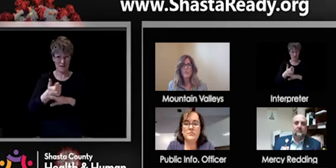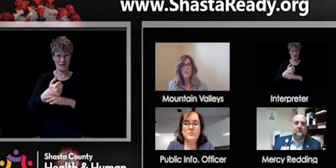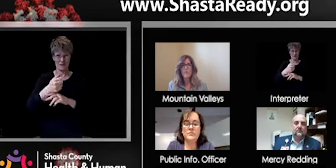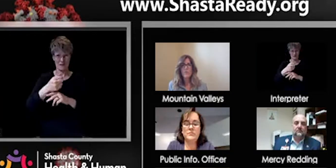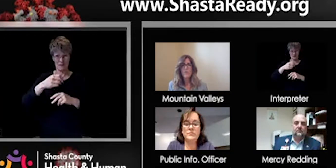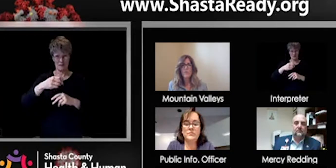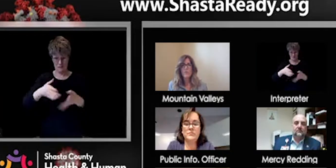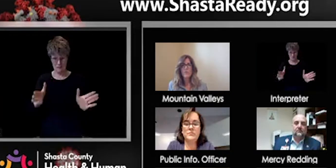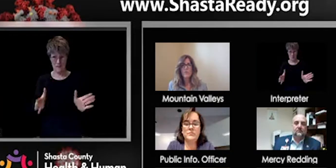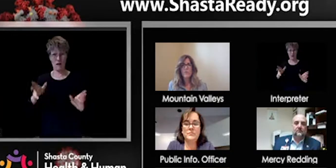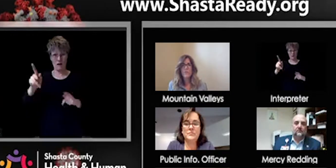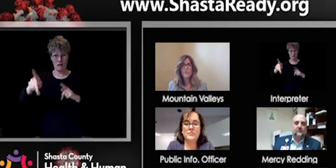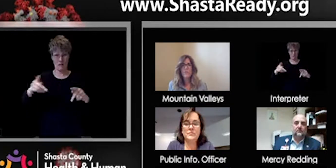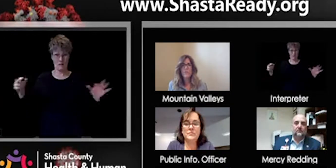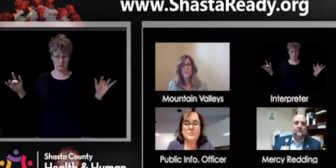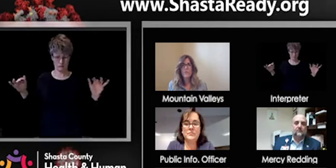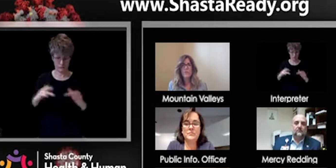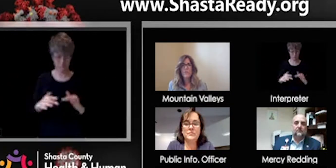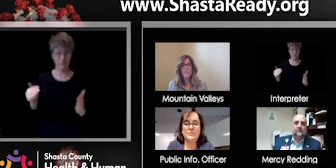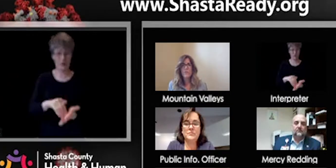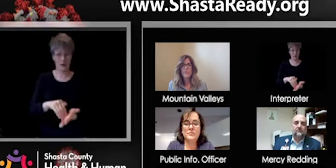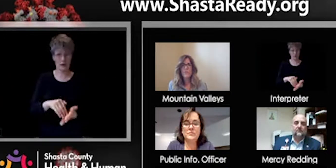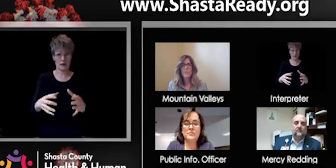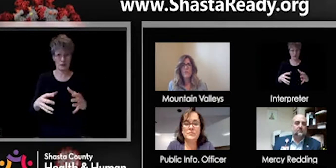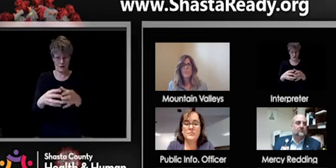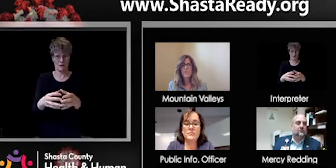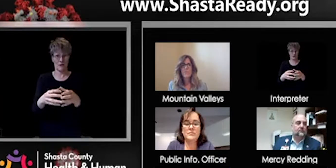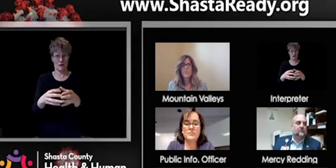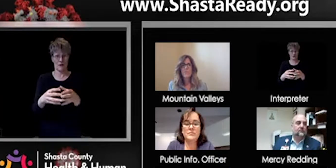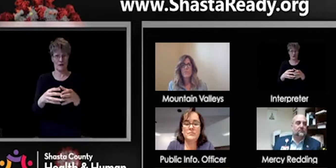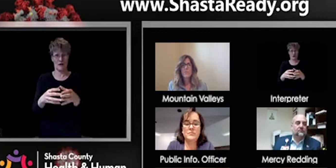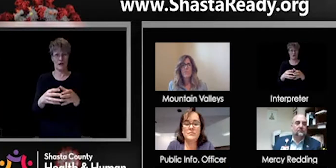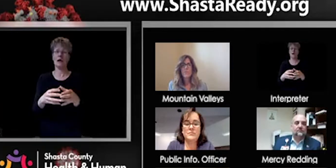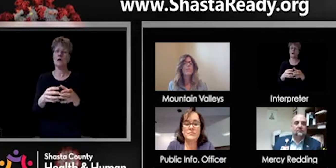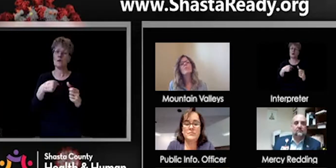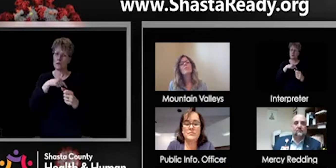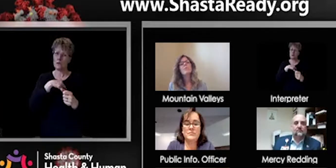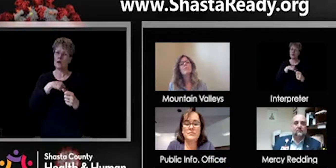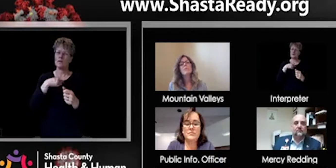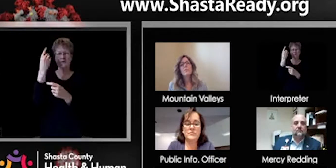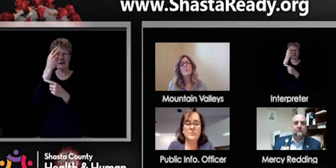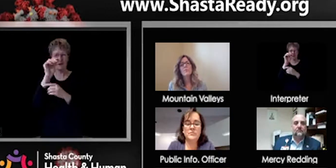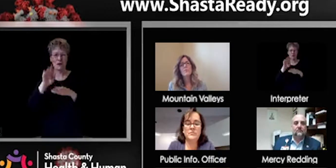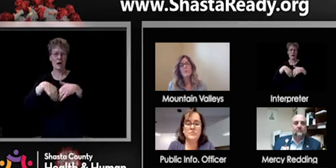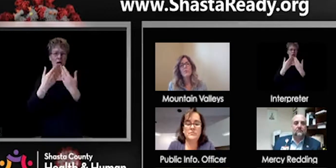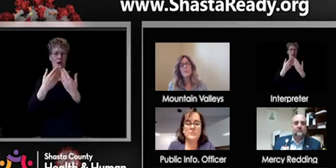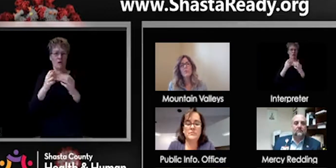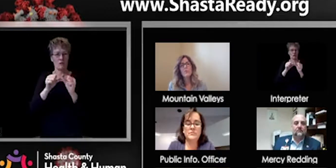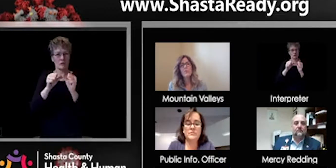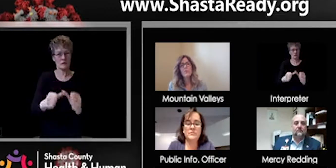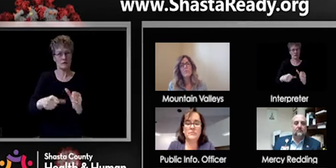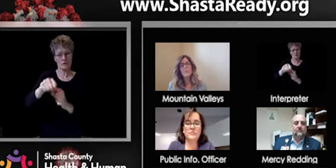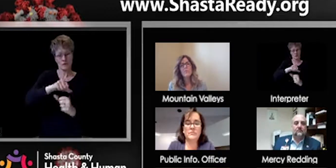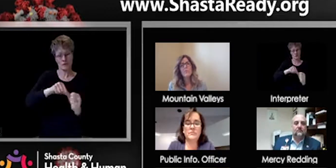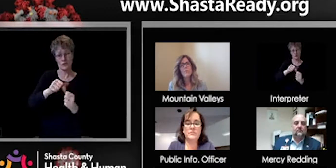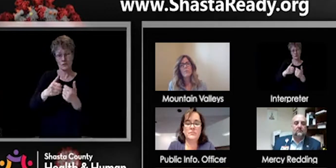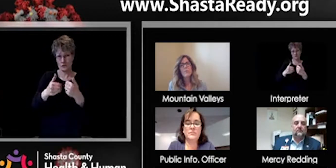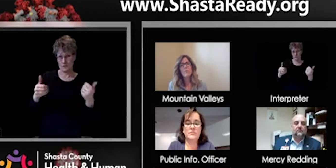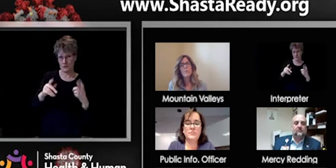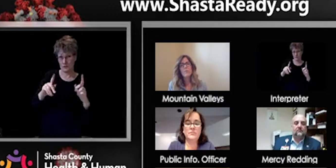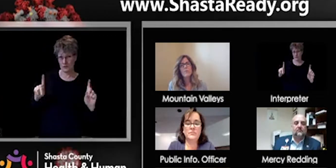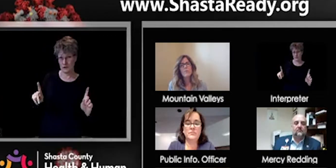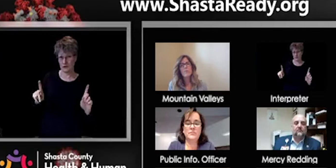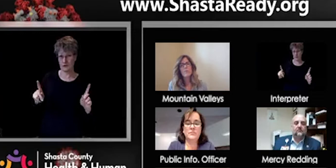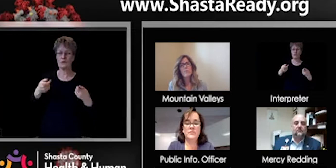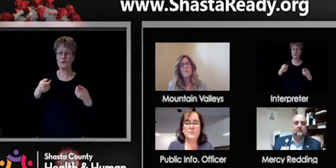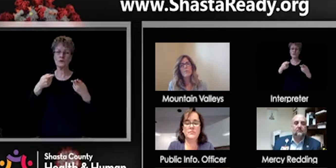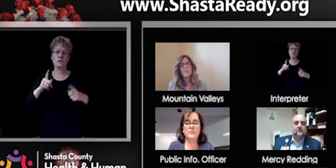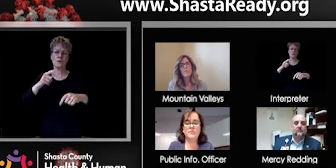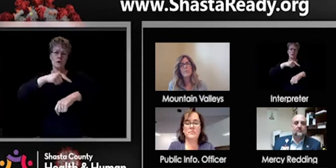built in to how we implement those increases in activities and the number of public gatherings